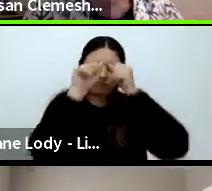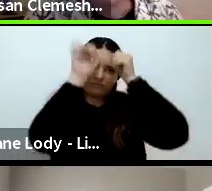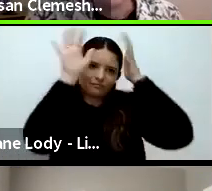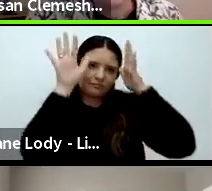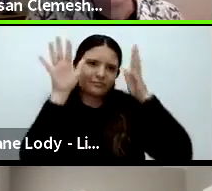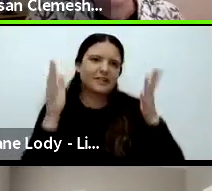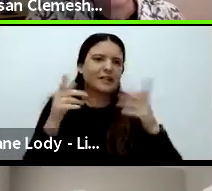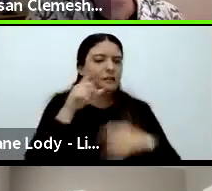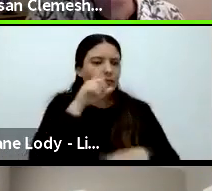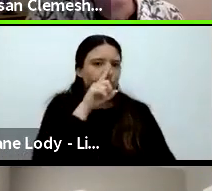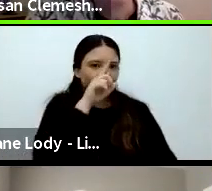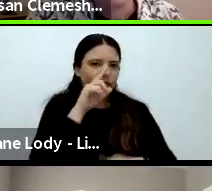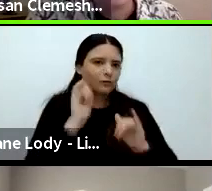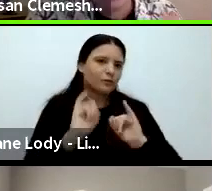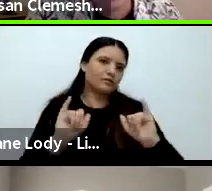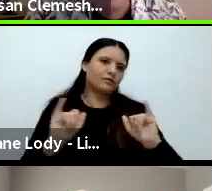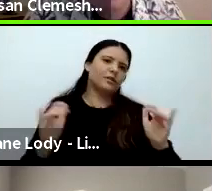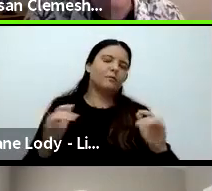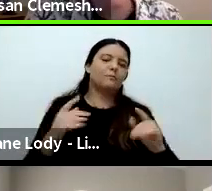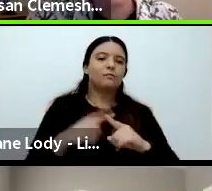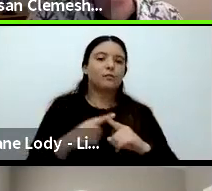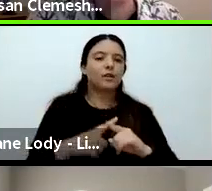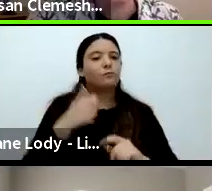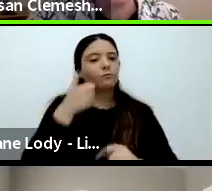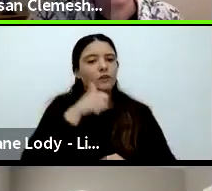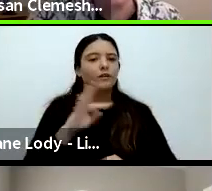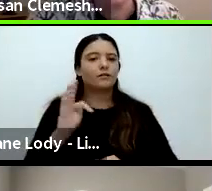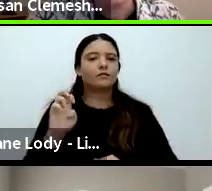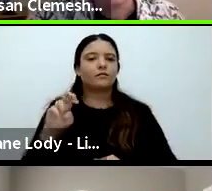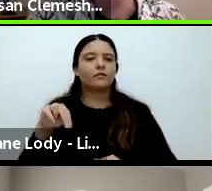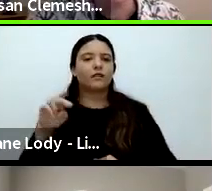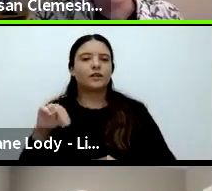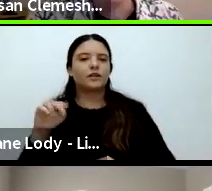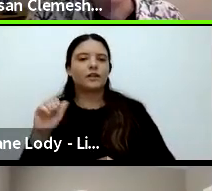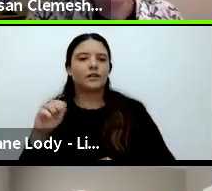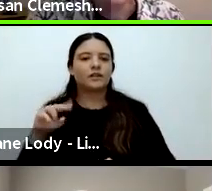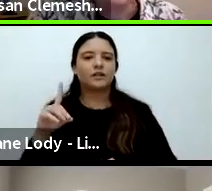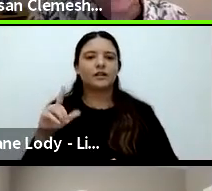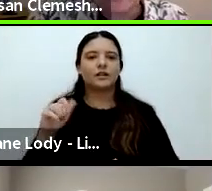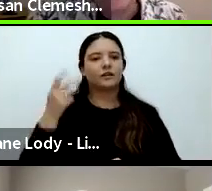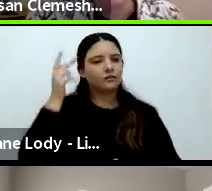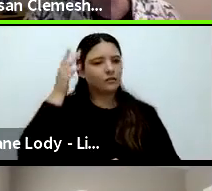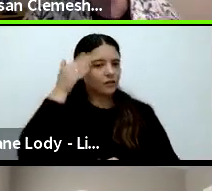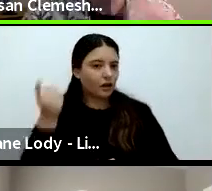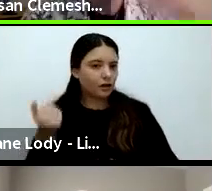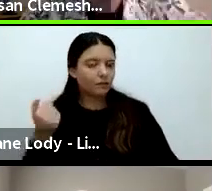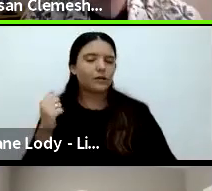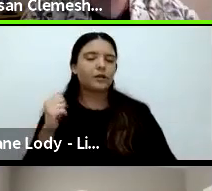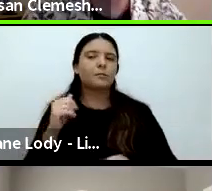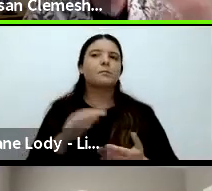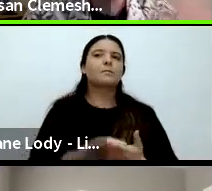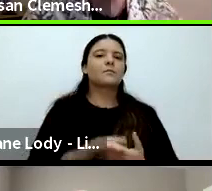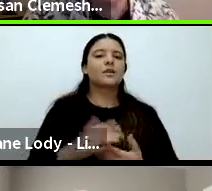of course it's dangerous in a sense we. have have to be careful that have to be careful. The number says that I'm. She knows says that I'm. She knows that. t I'm not merely